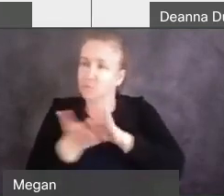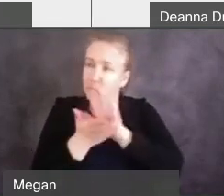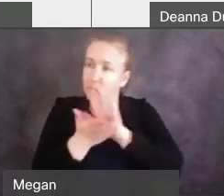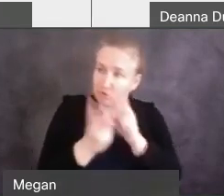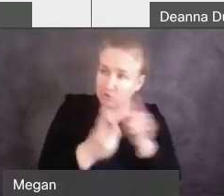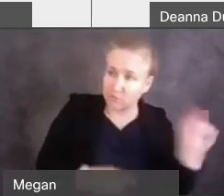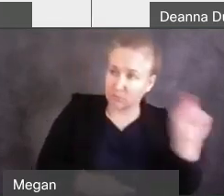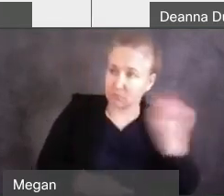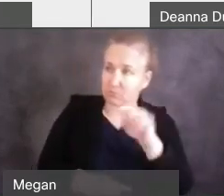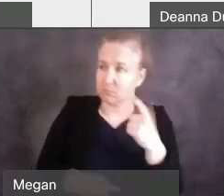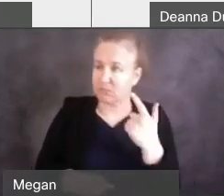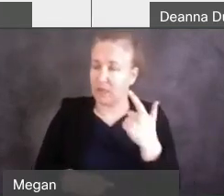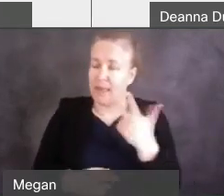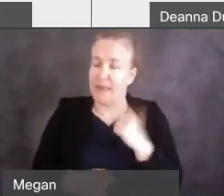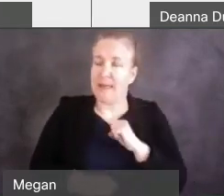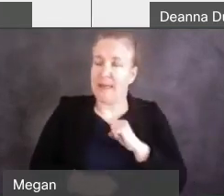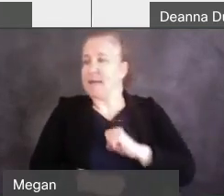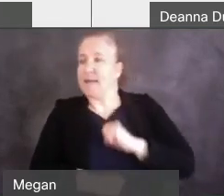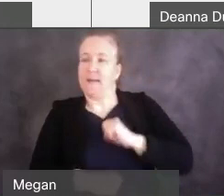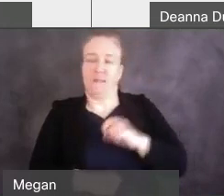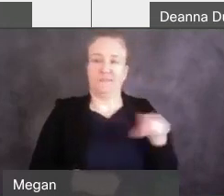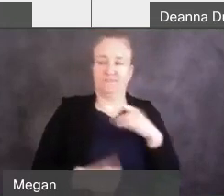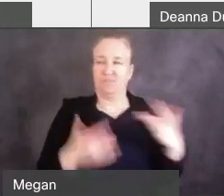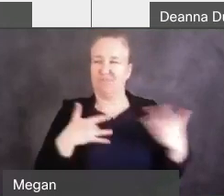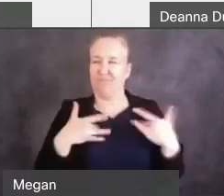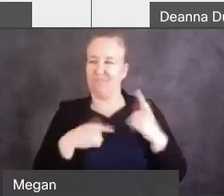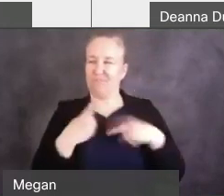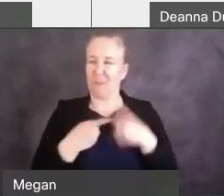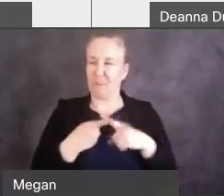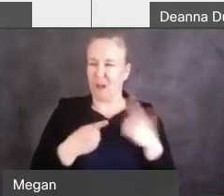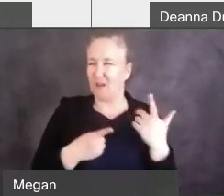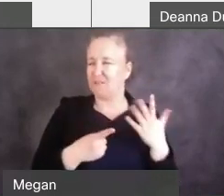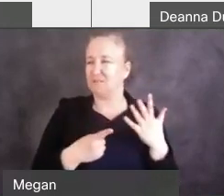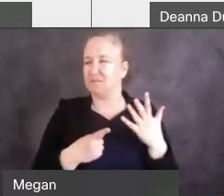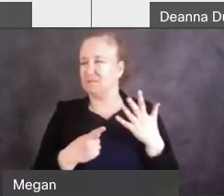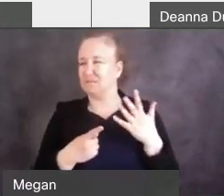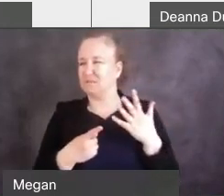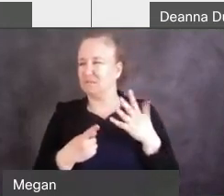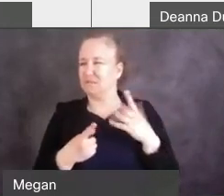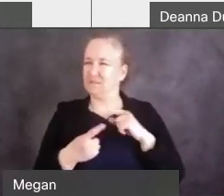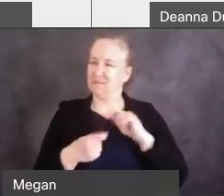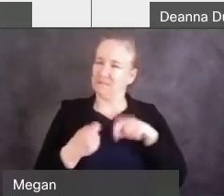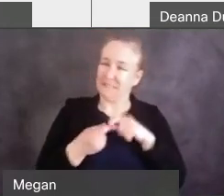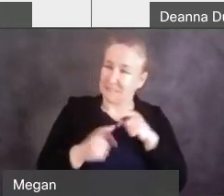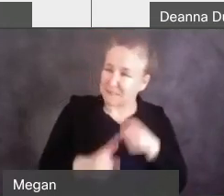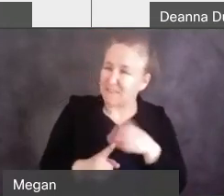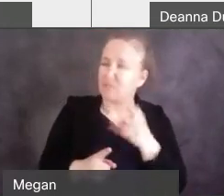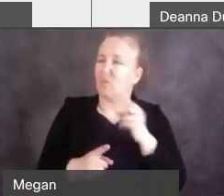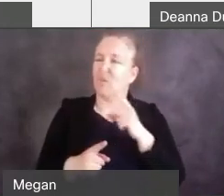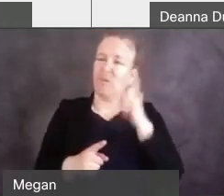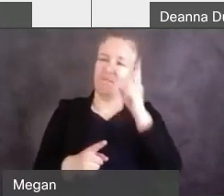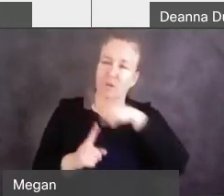hesitant out of concerns of specificity or, you know, false positives or those kind of